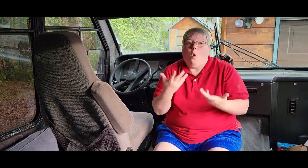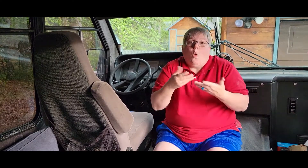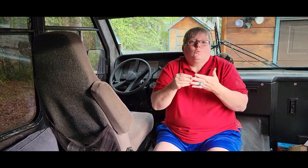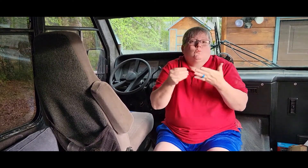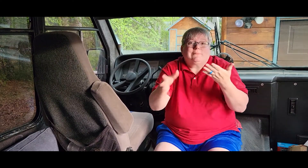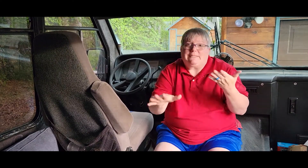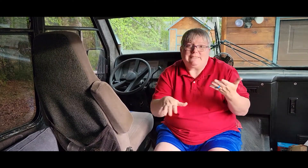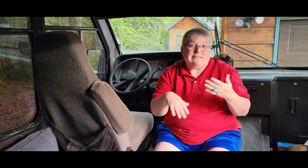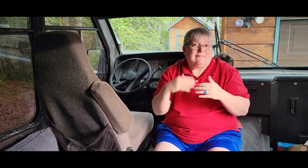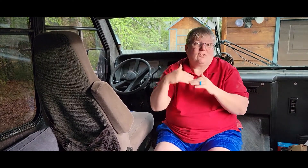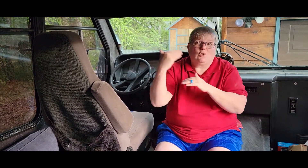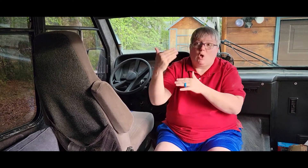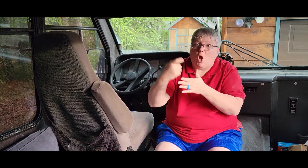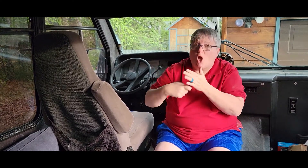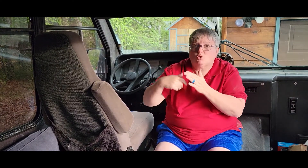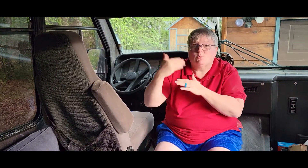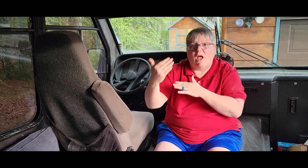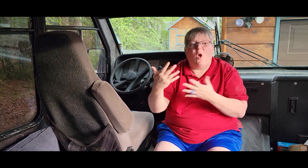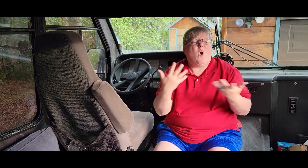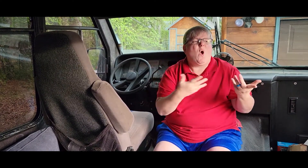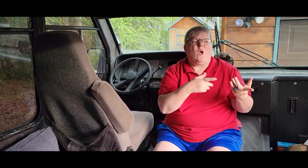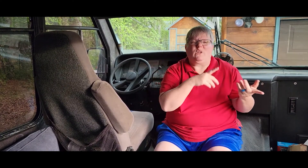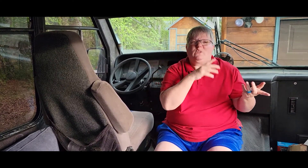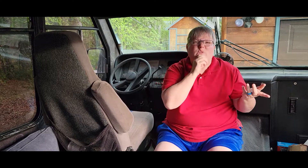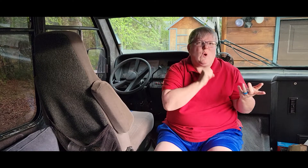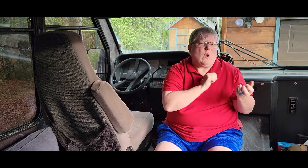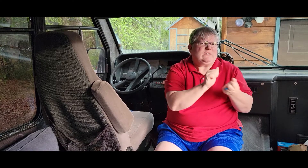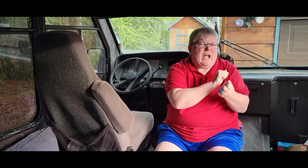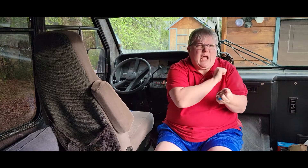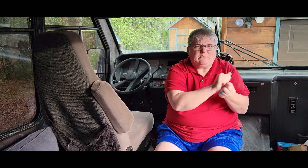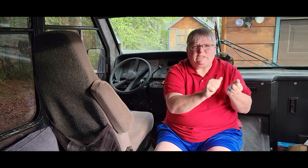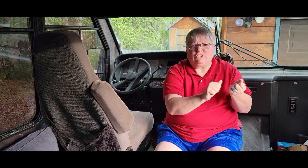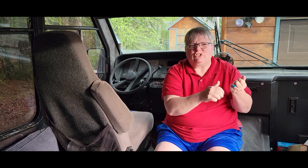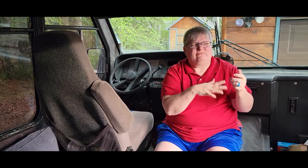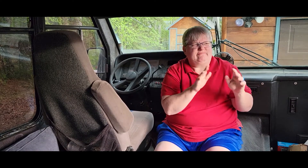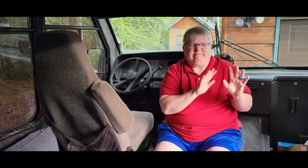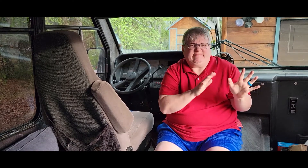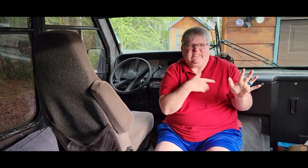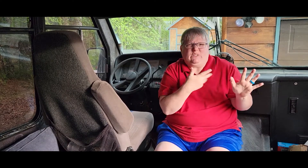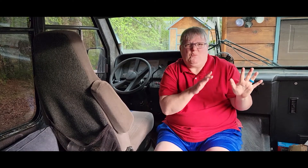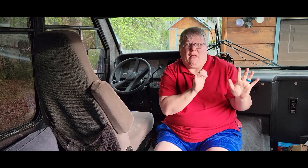or they're too expensive. They cost too much, or they're too old and damaged. And we don't want that.